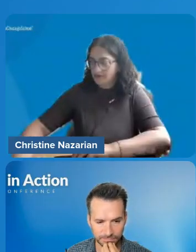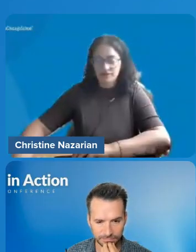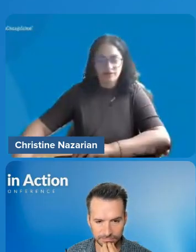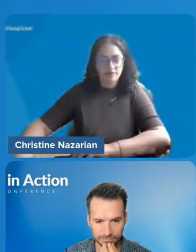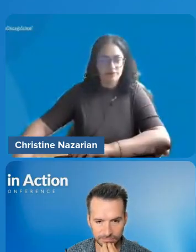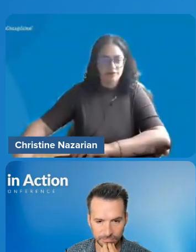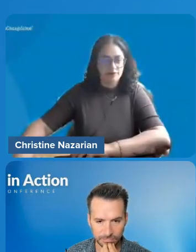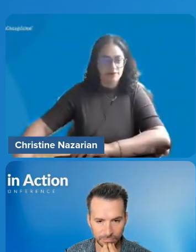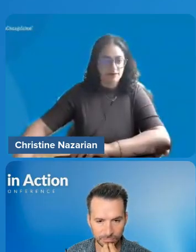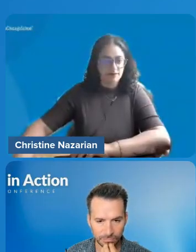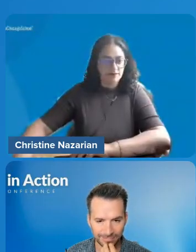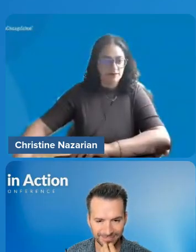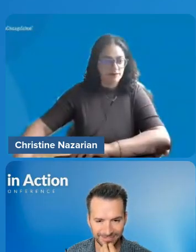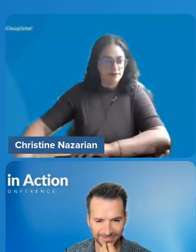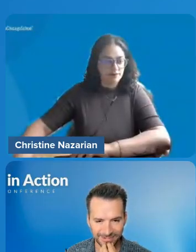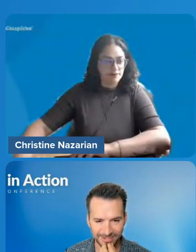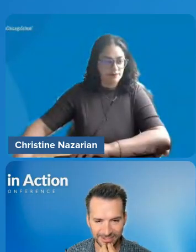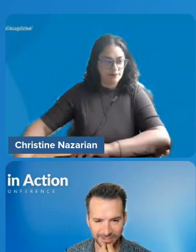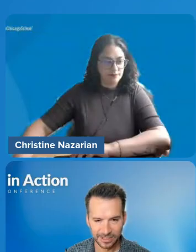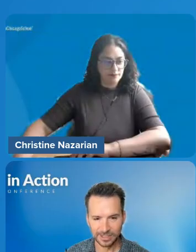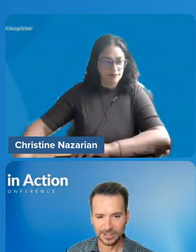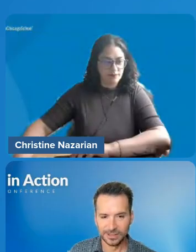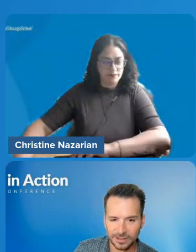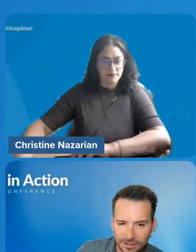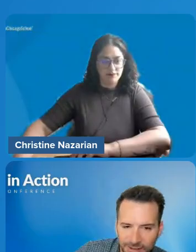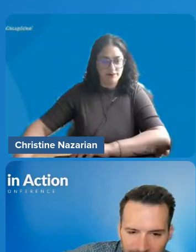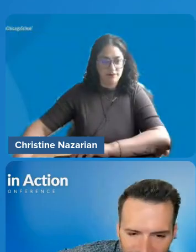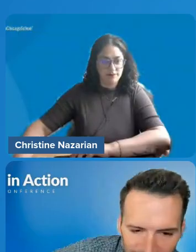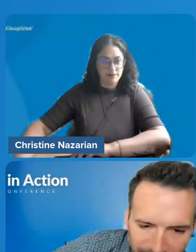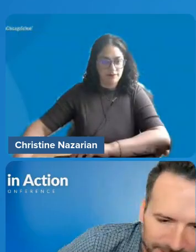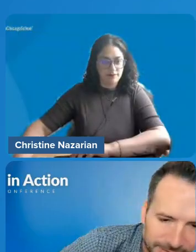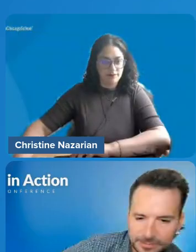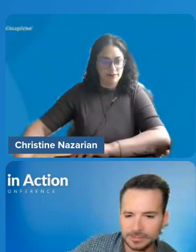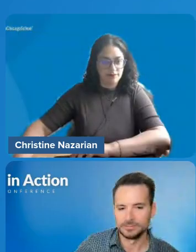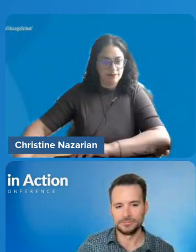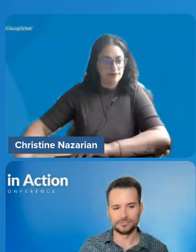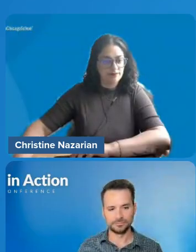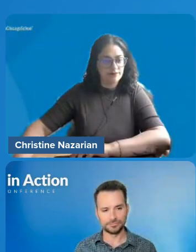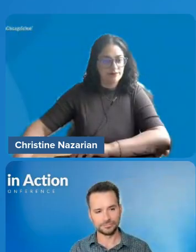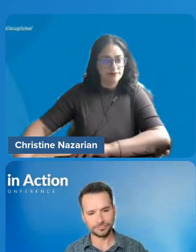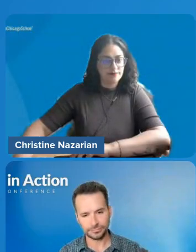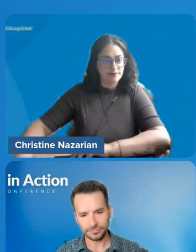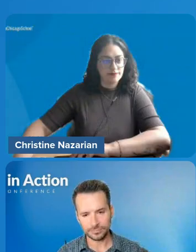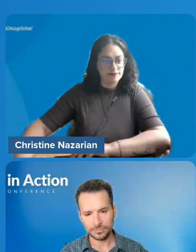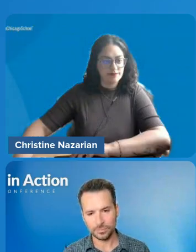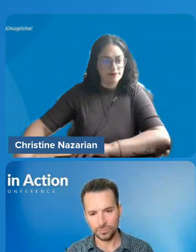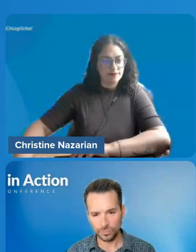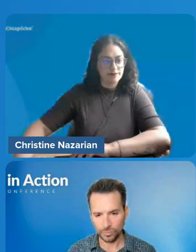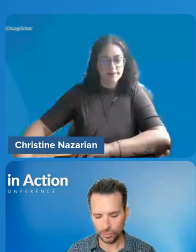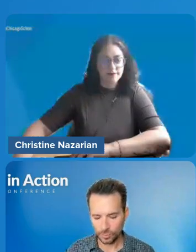Marcus, it's nice to meet you. Yeah, nice to meet you too. Tell me more about what brings you in today.